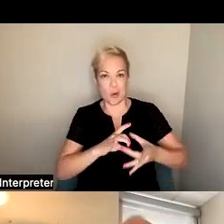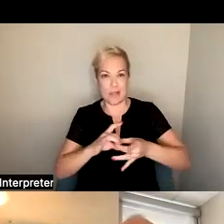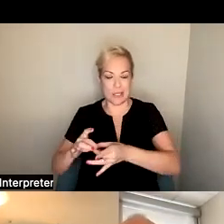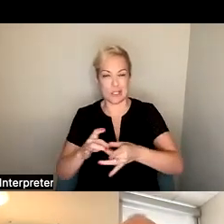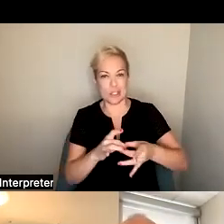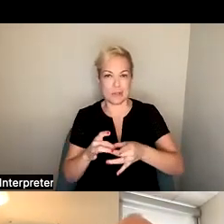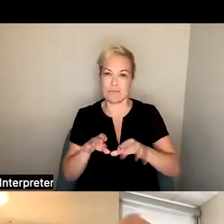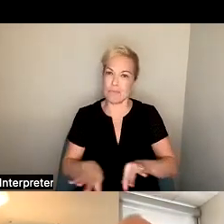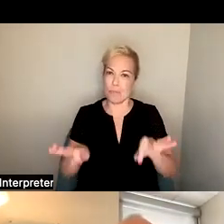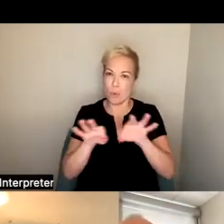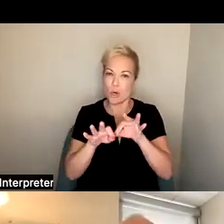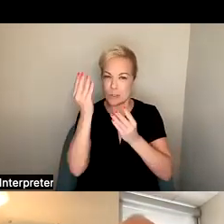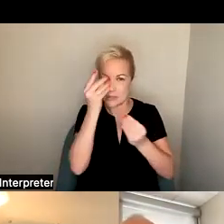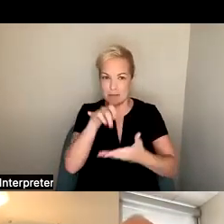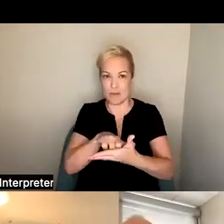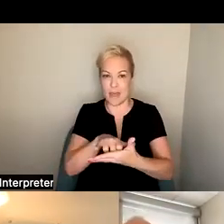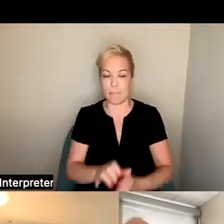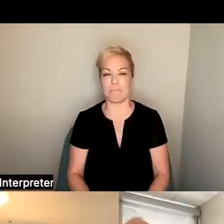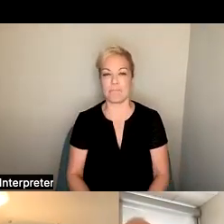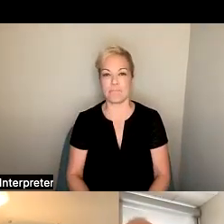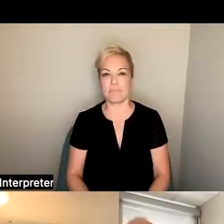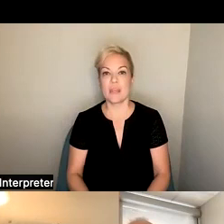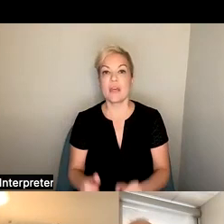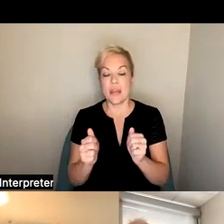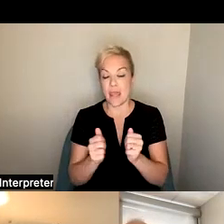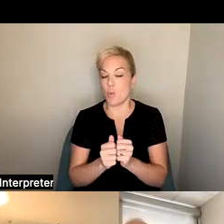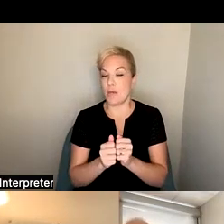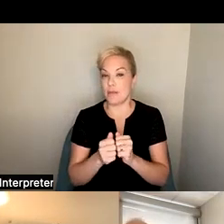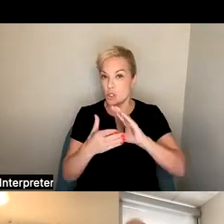focus on in terms of Indigenous storytelling and orality is that we have to really think